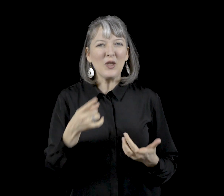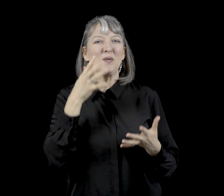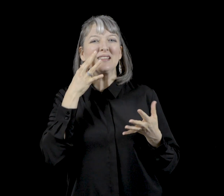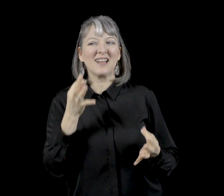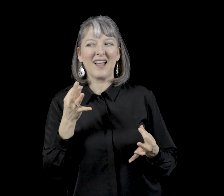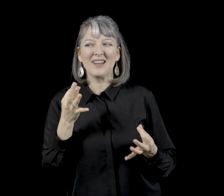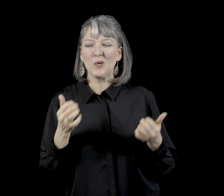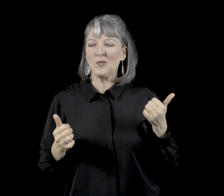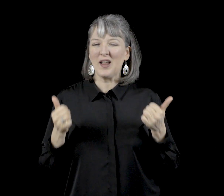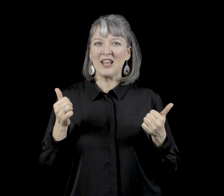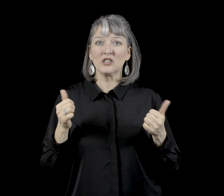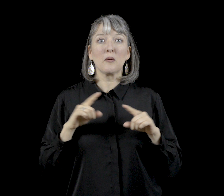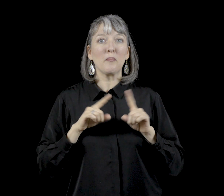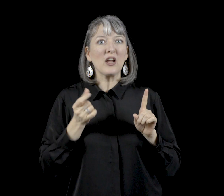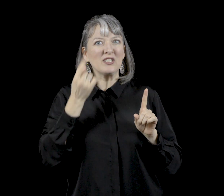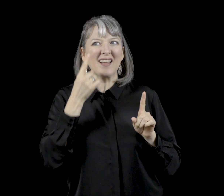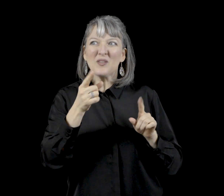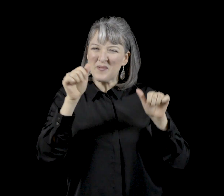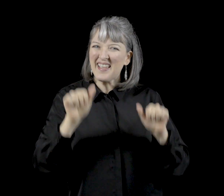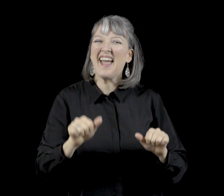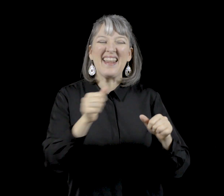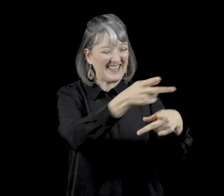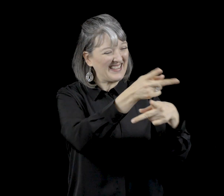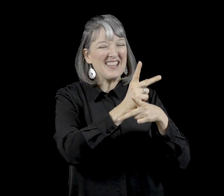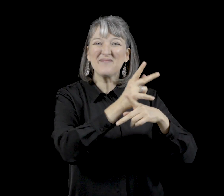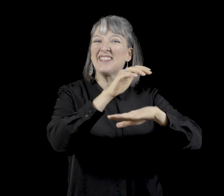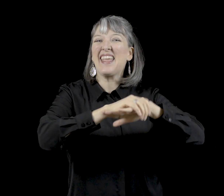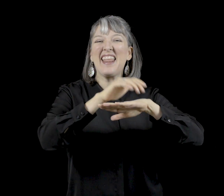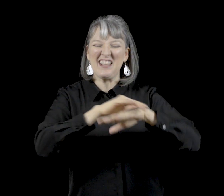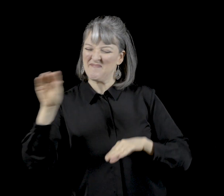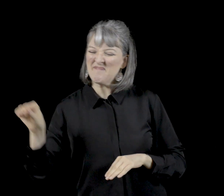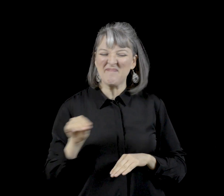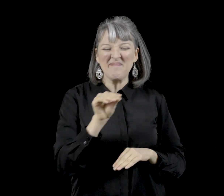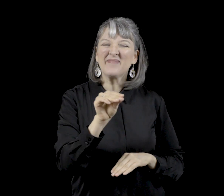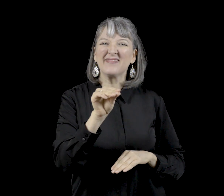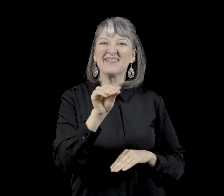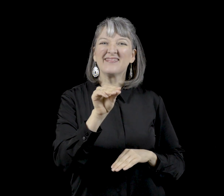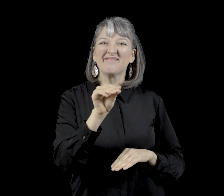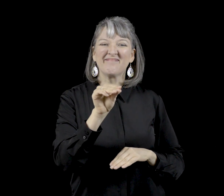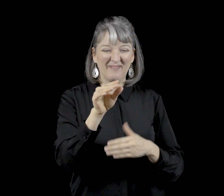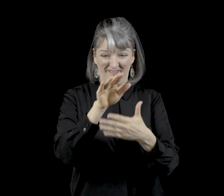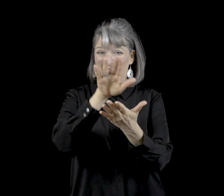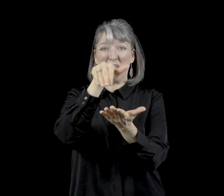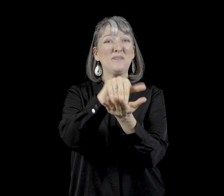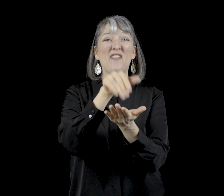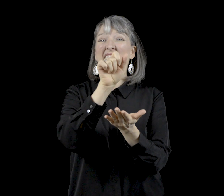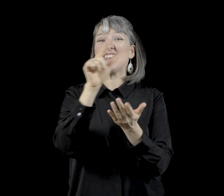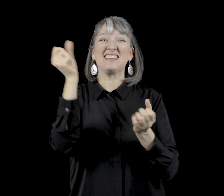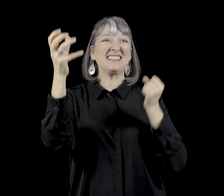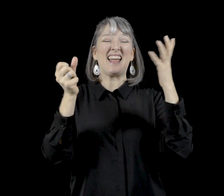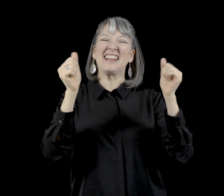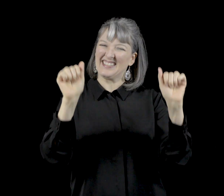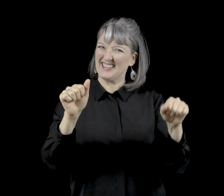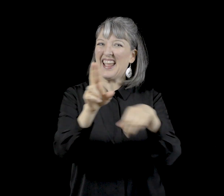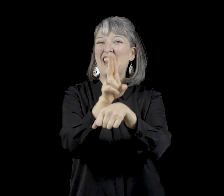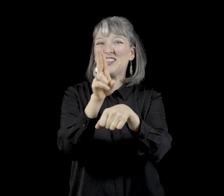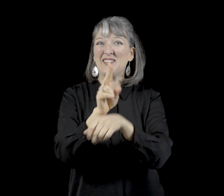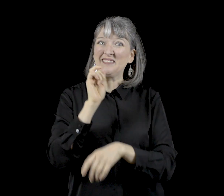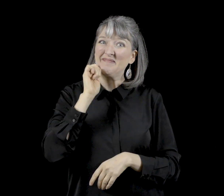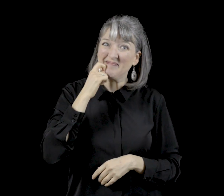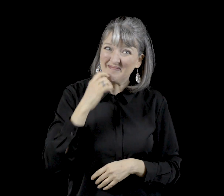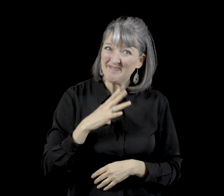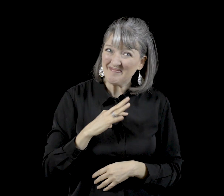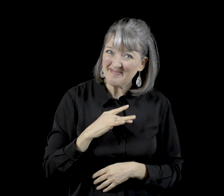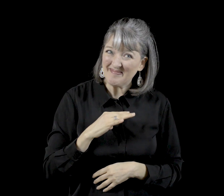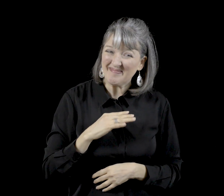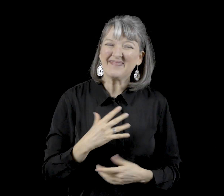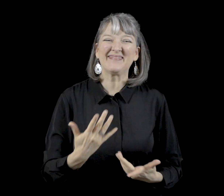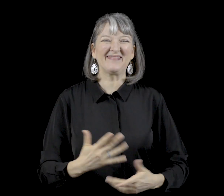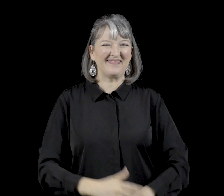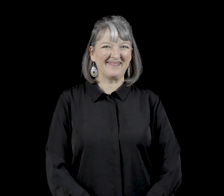You choose. Just understand you can keep and toss an English sentence in the midst of your ASL signing. How neat is that!